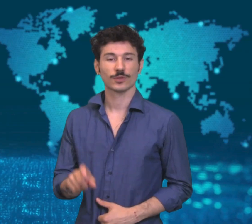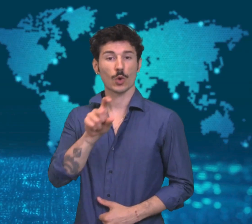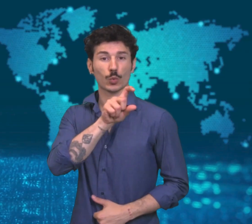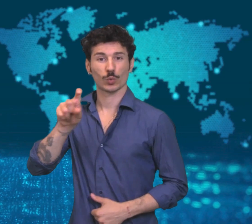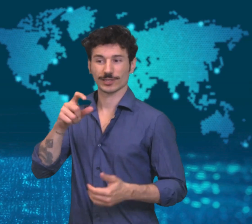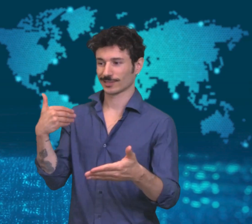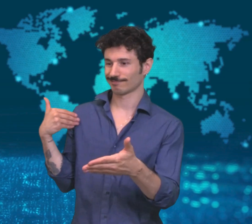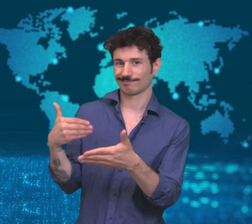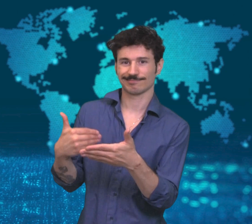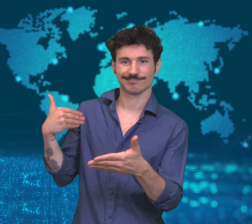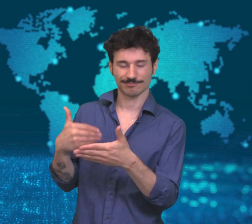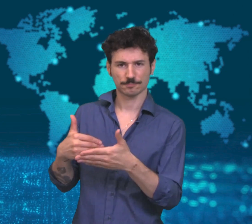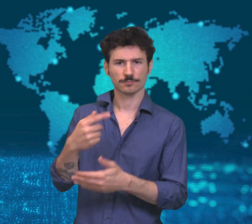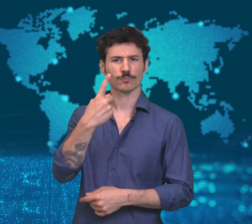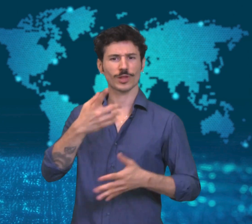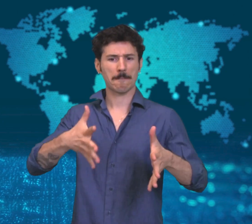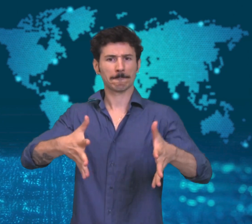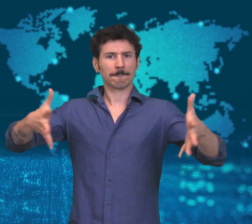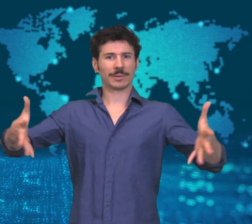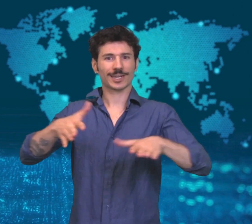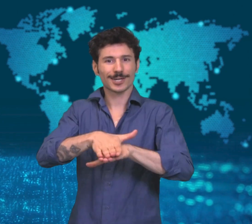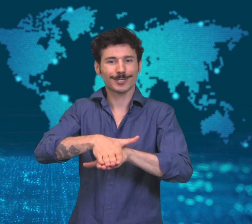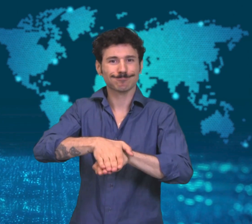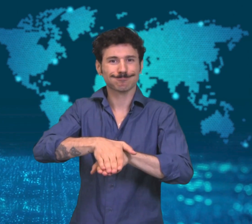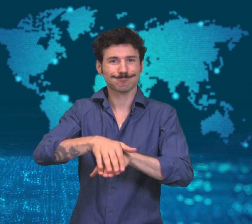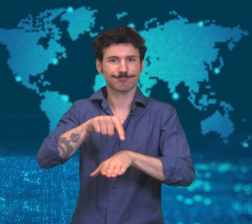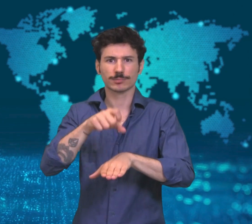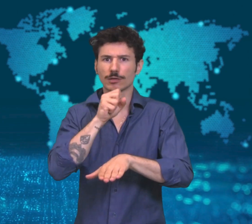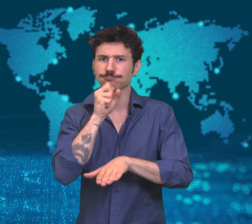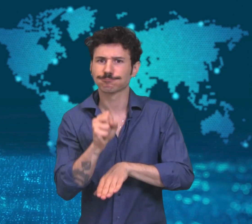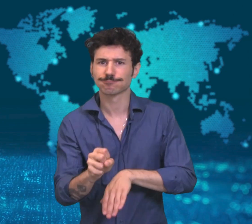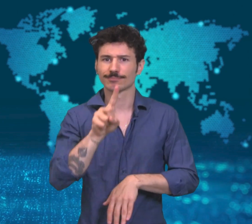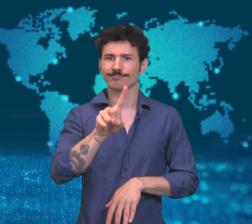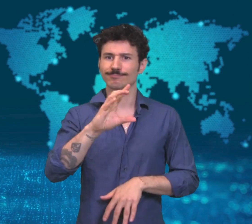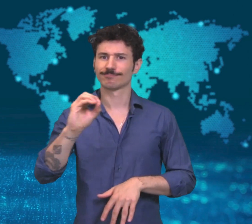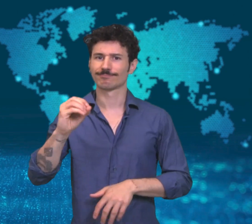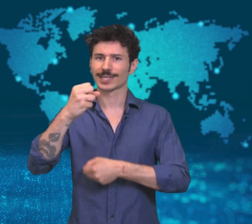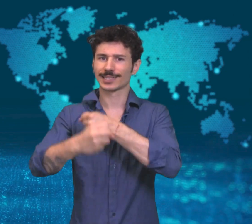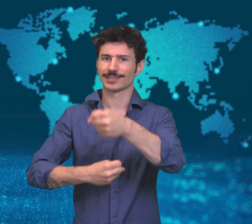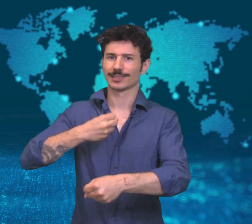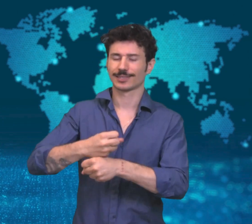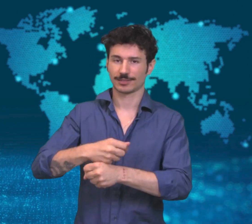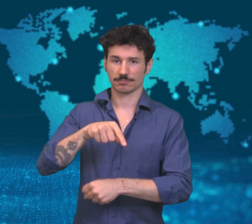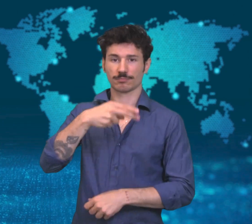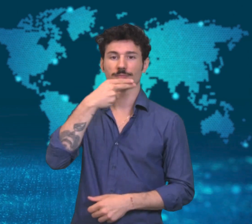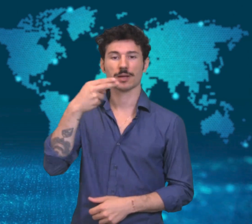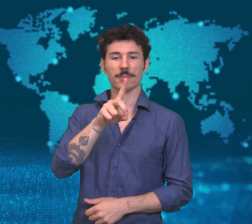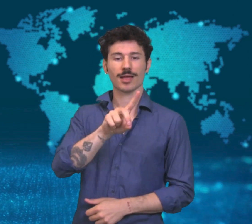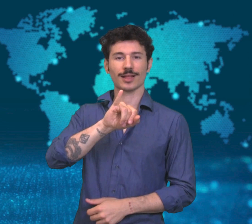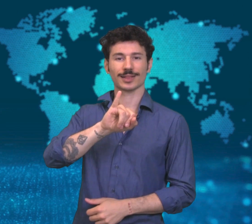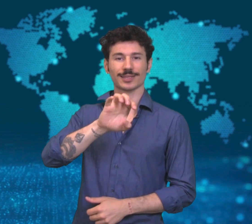[Alessio]: This week, a 100-year-old giant tortoise named Diego,